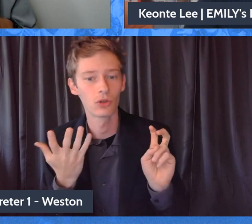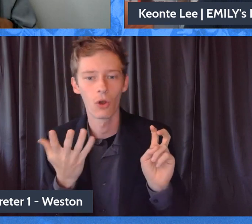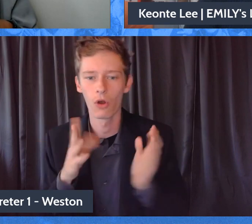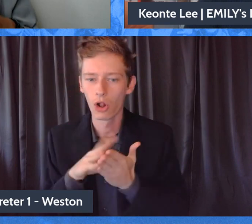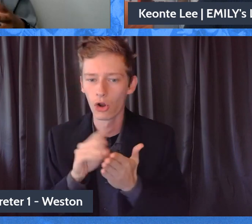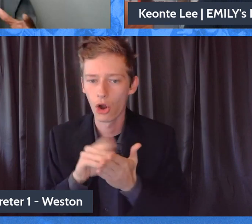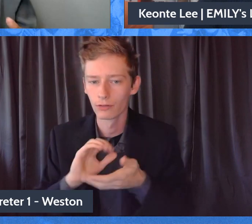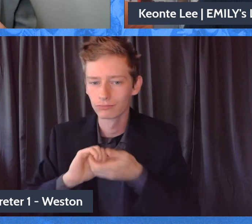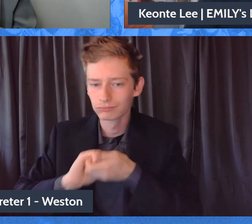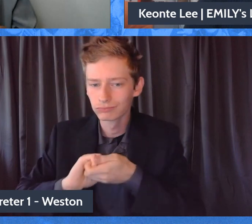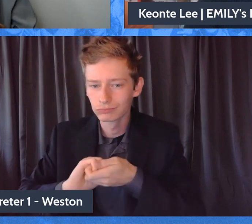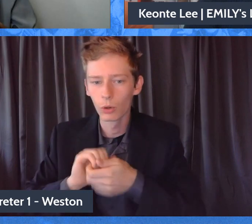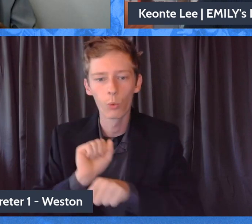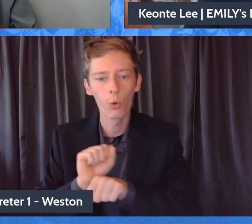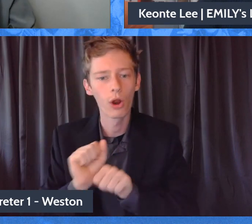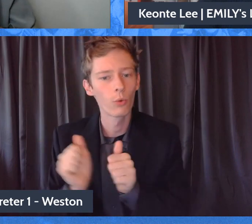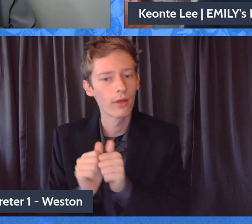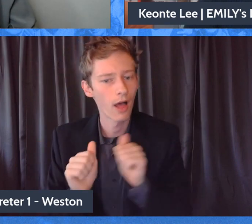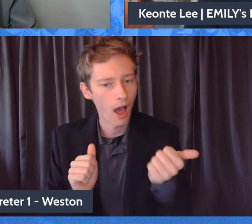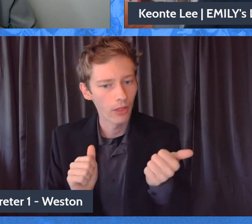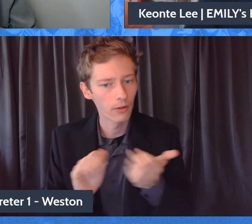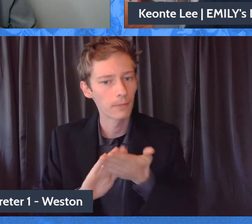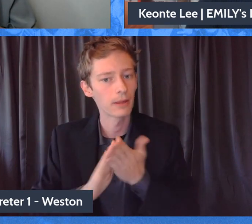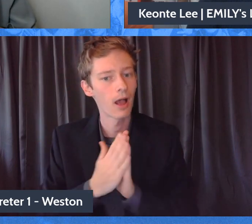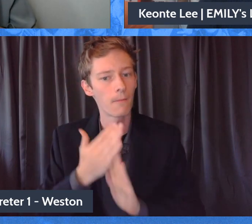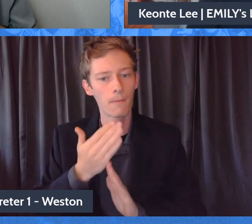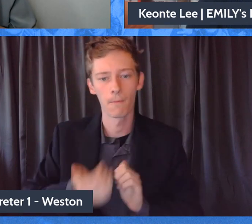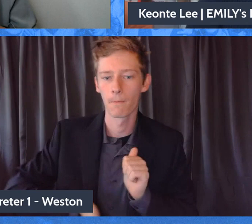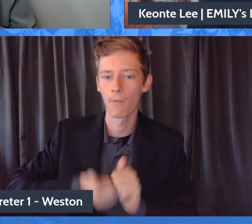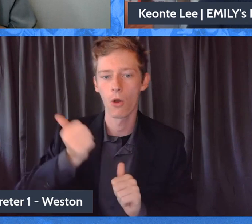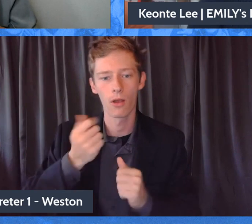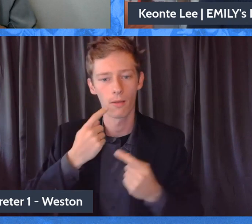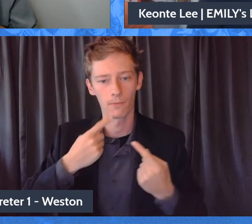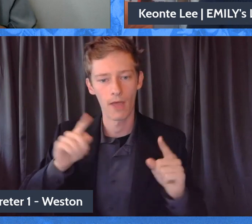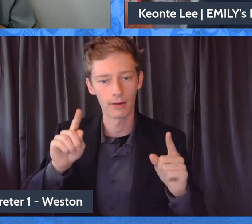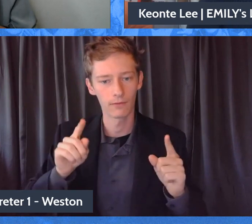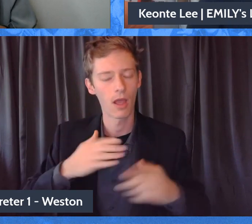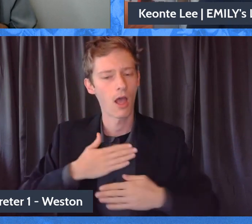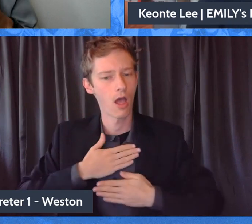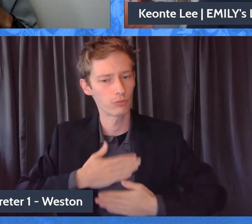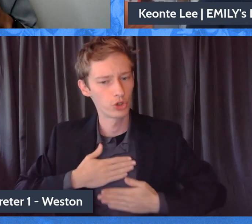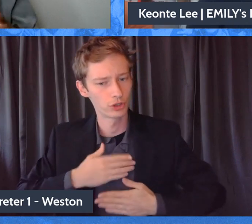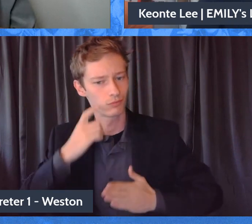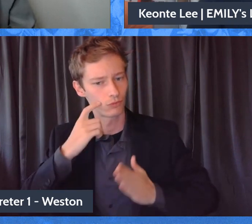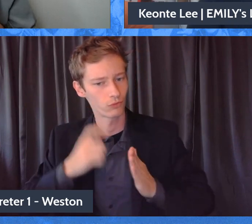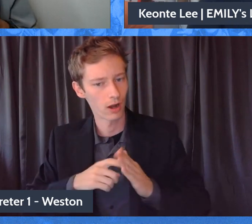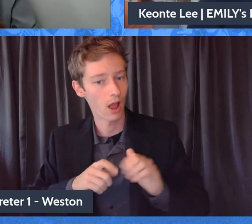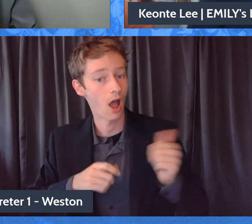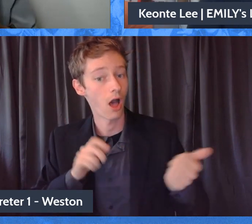appreciating the lived experiences that others bring to the table, I think are real examples of how